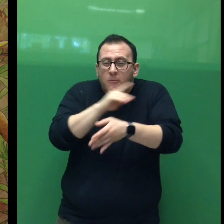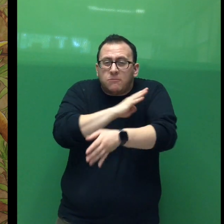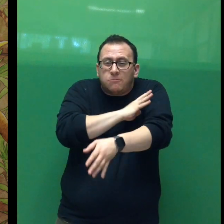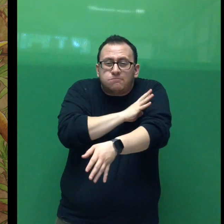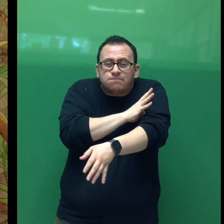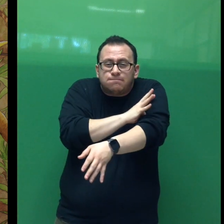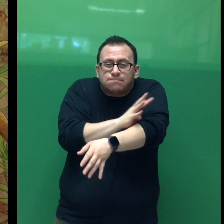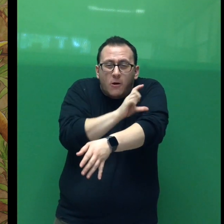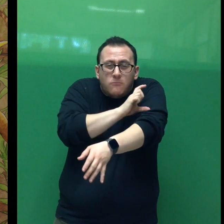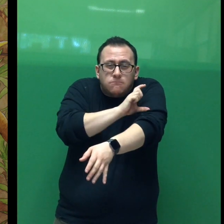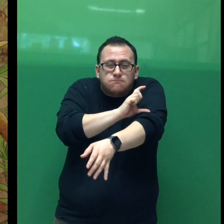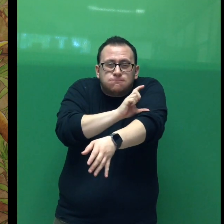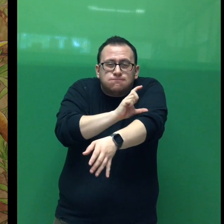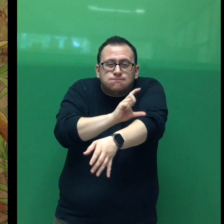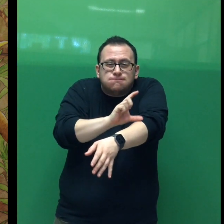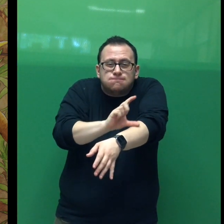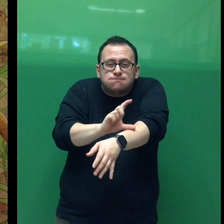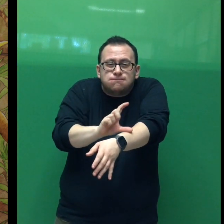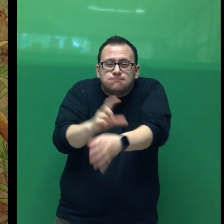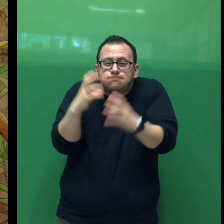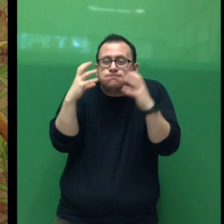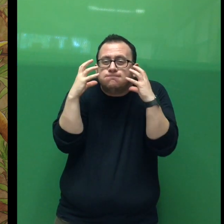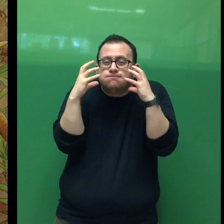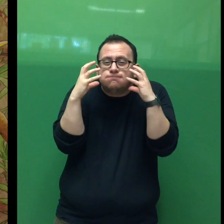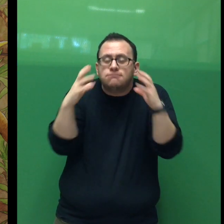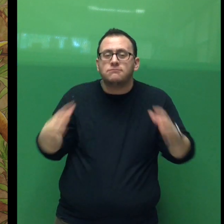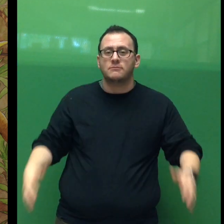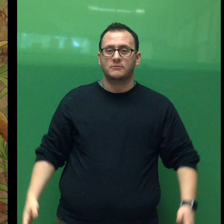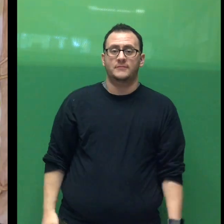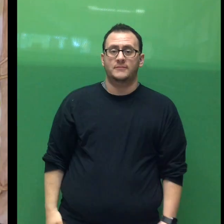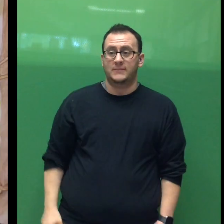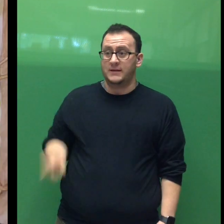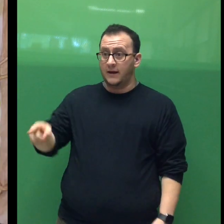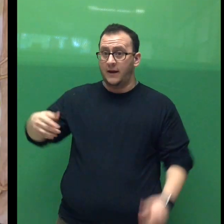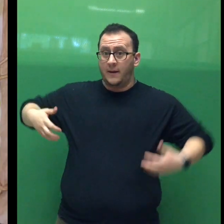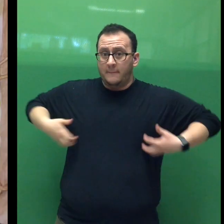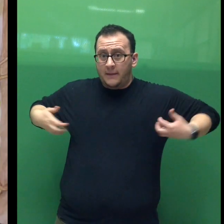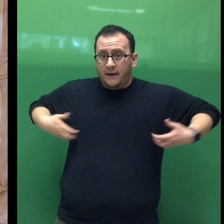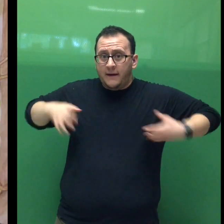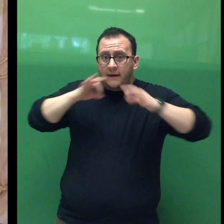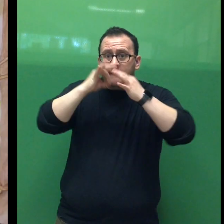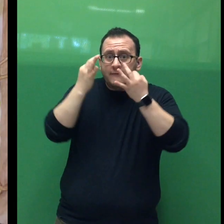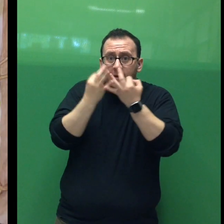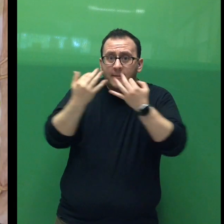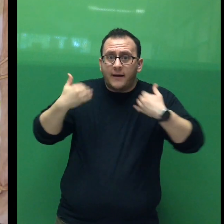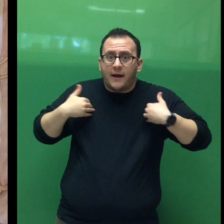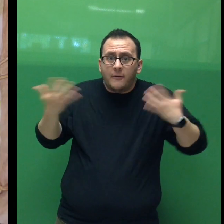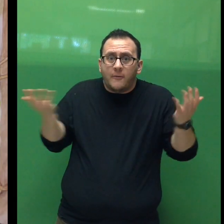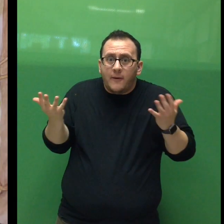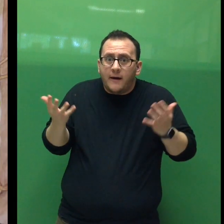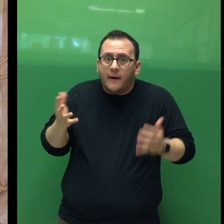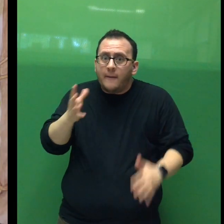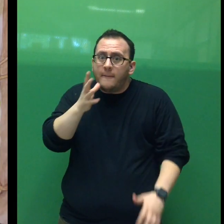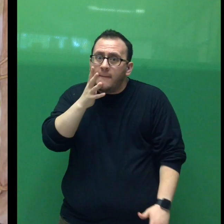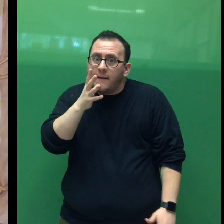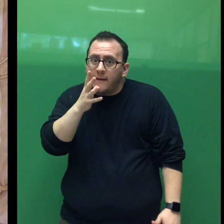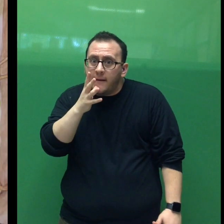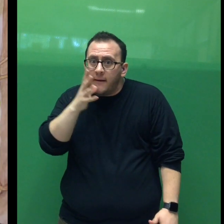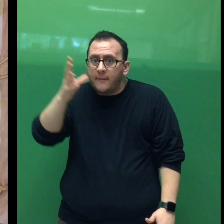There are red panda bear families with mothers and fathers and furry red panda bear cubs. There are monkey dads and monkey moms